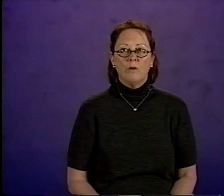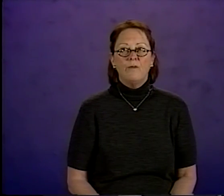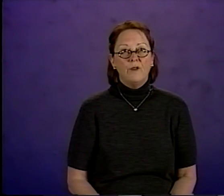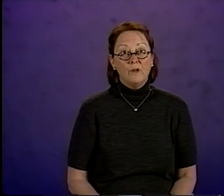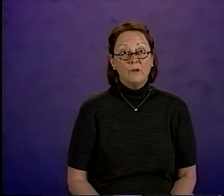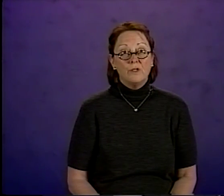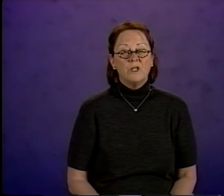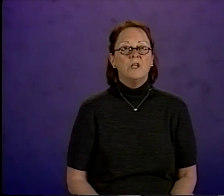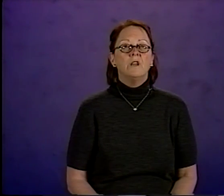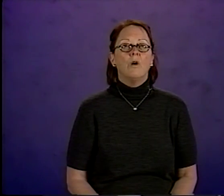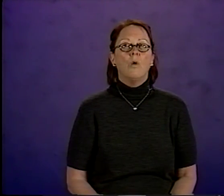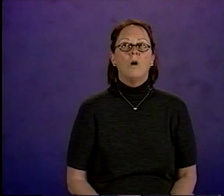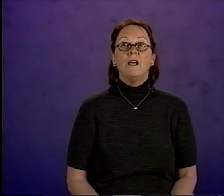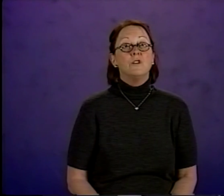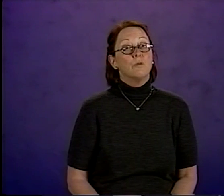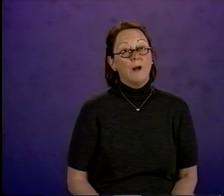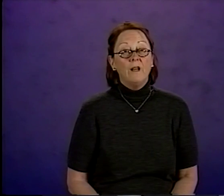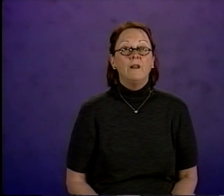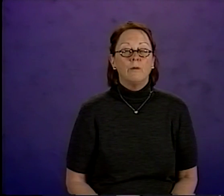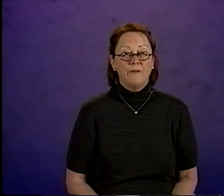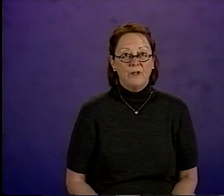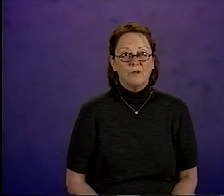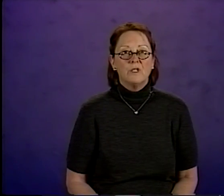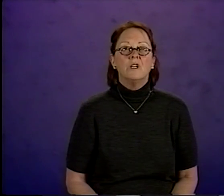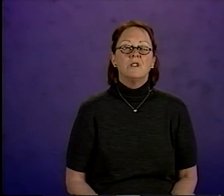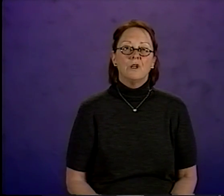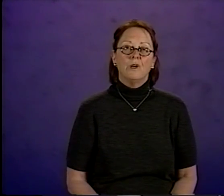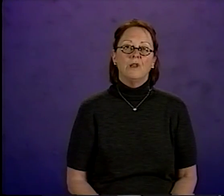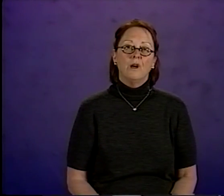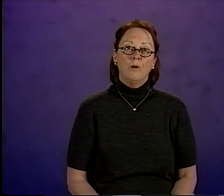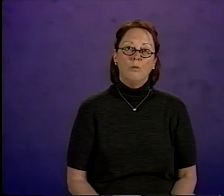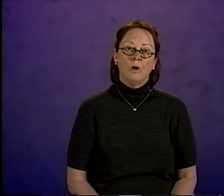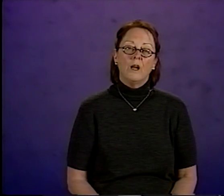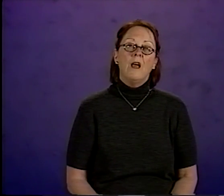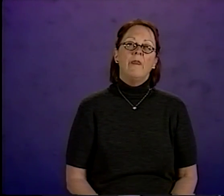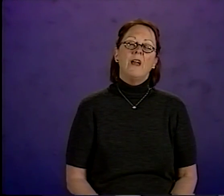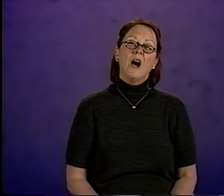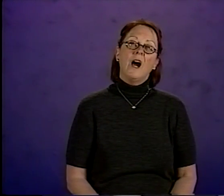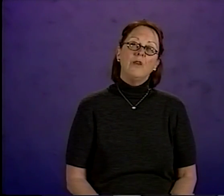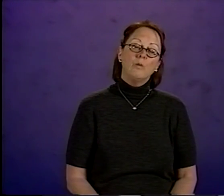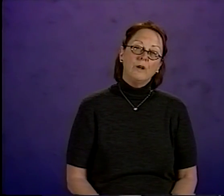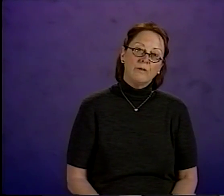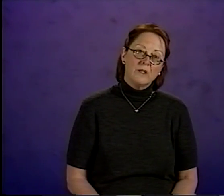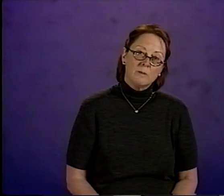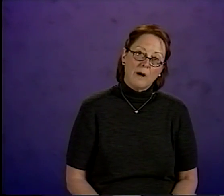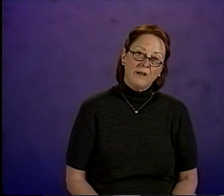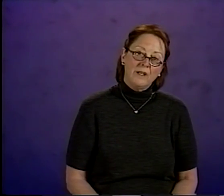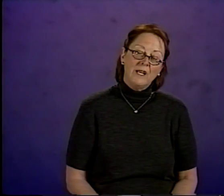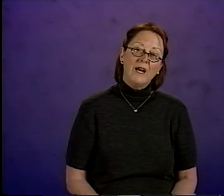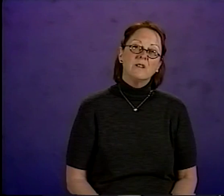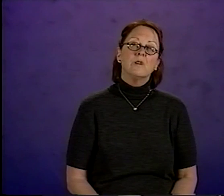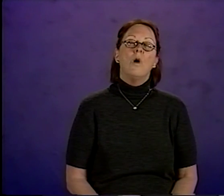refuse or indirectly refuse to turn in the homework. They either would have responded yes,